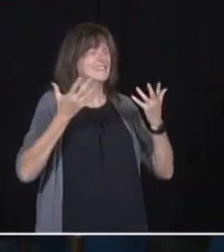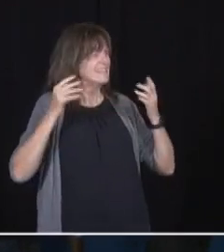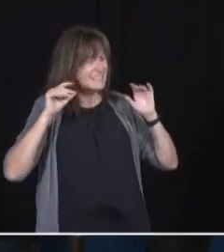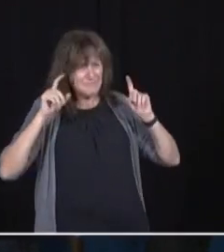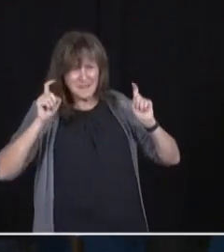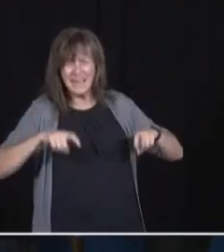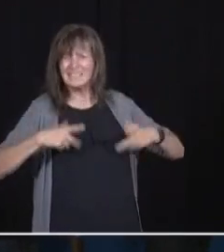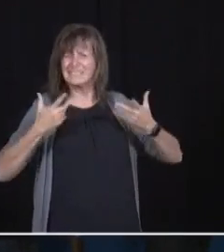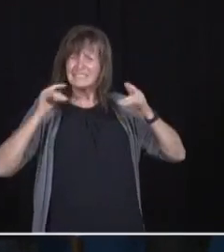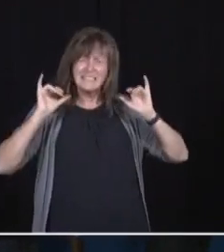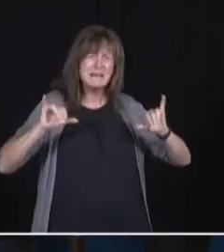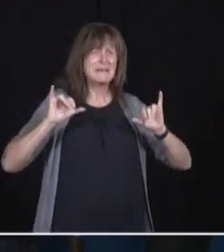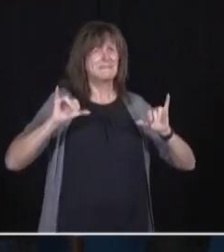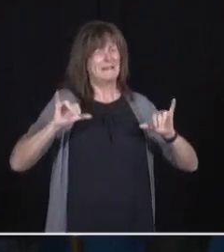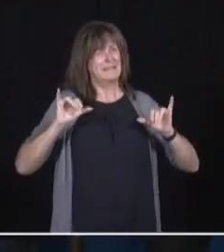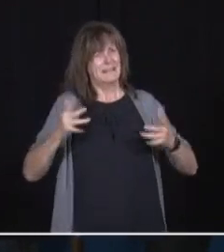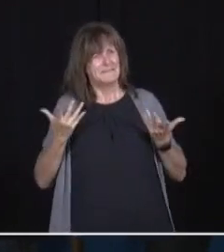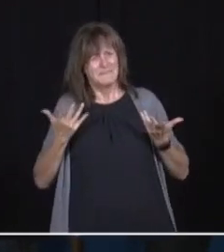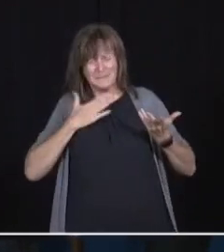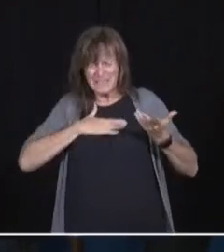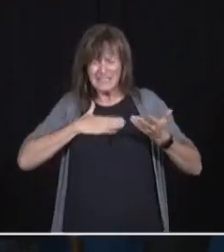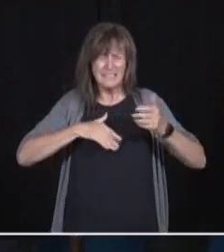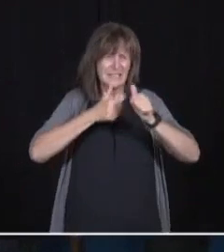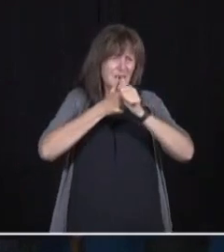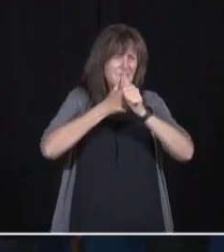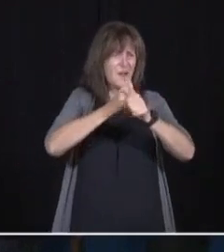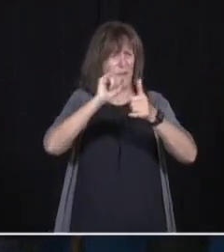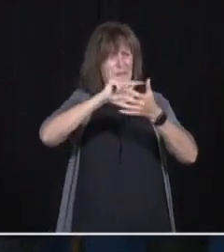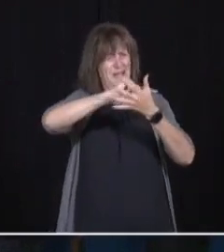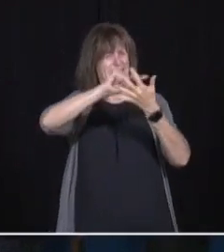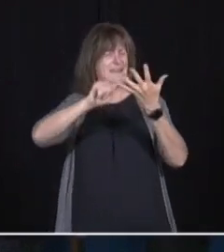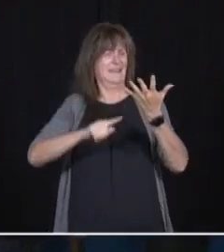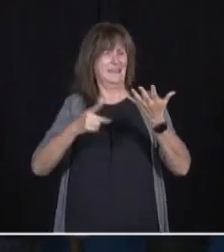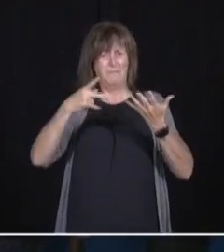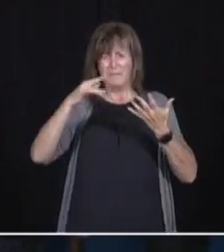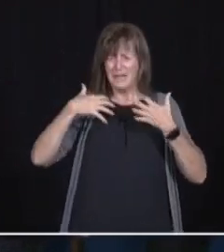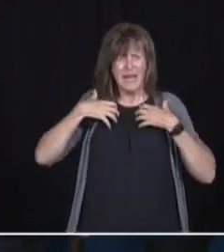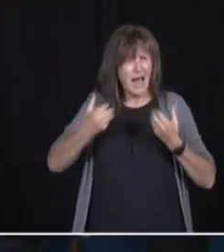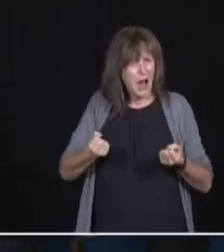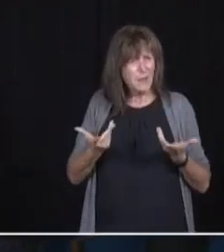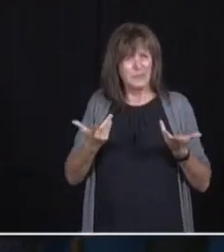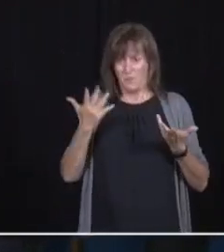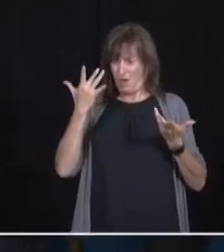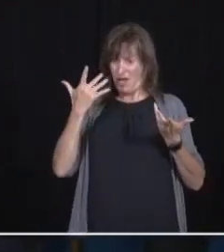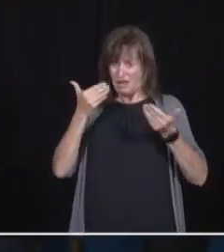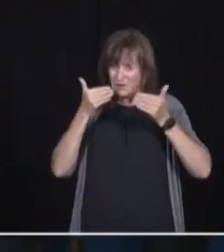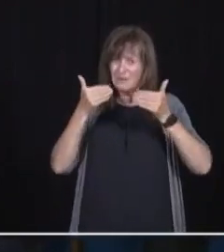To have a party of 200 people is completely irresponsible to me. We must continue to follow the physical distancing.